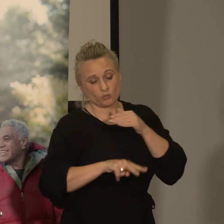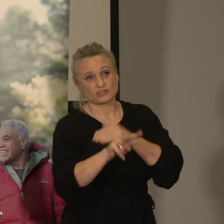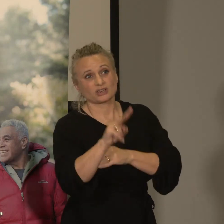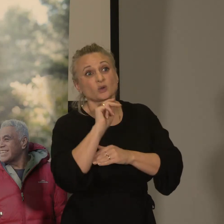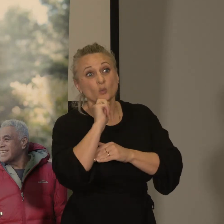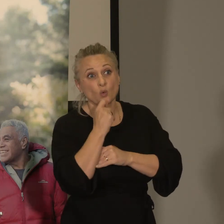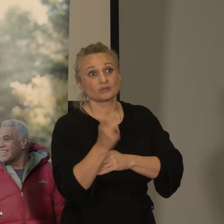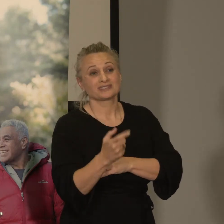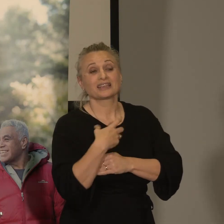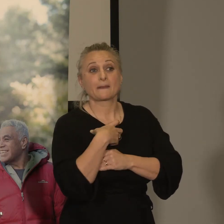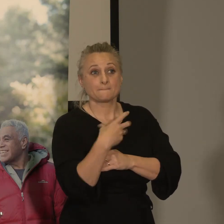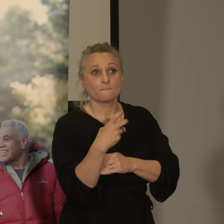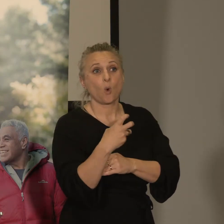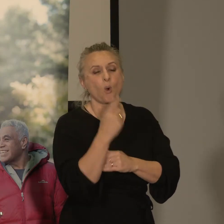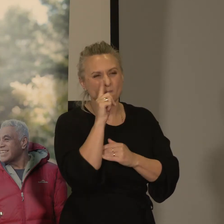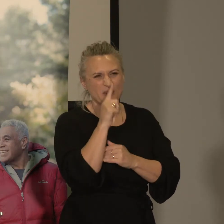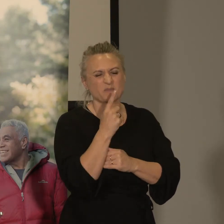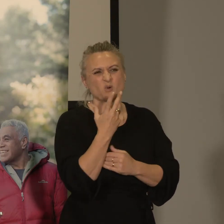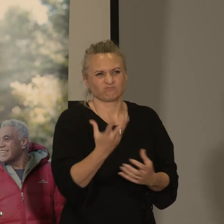a higher prevalence of COVID-19, but we will get